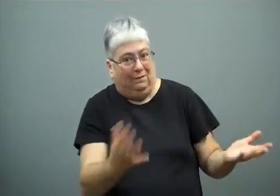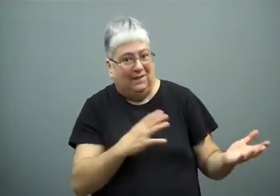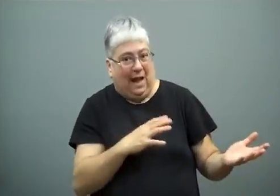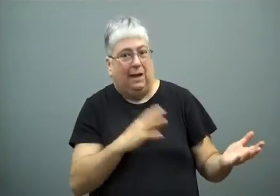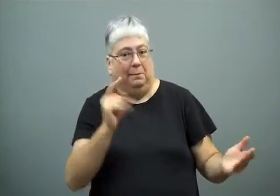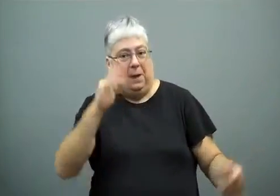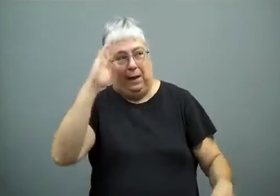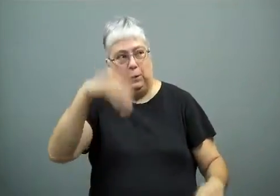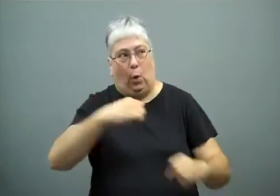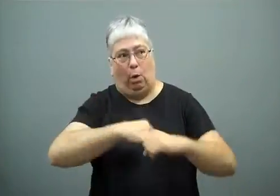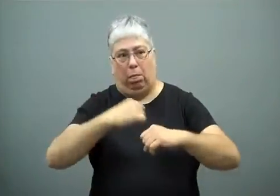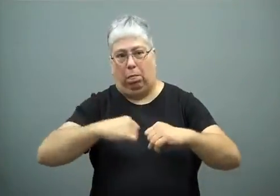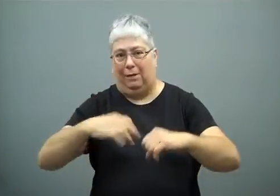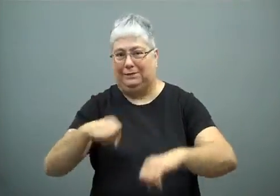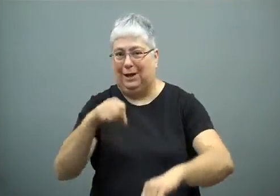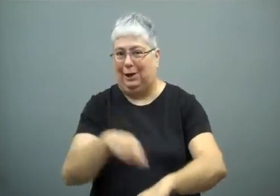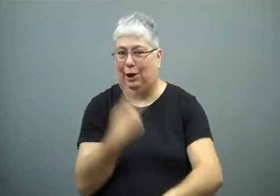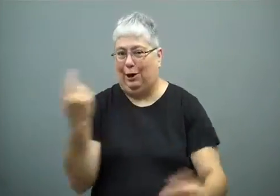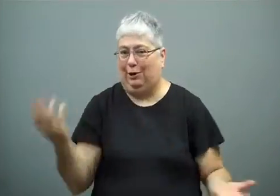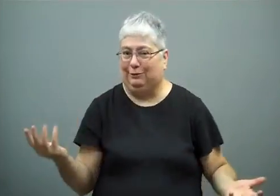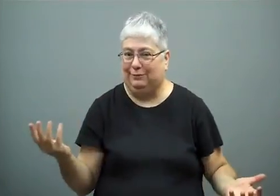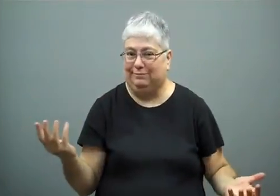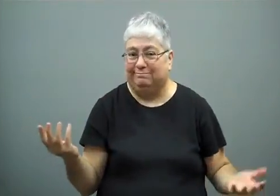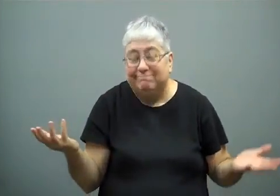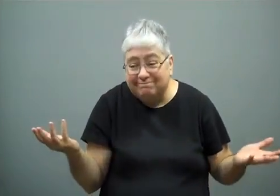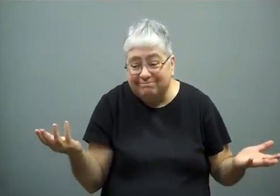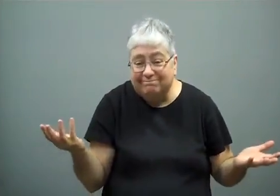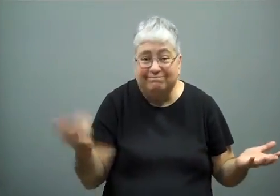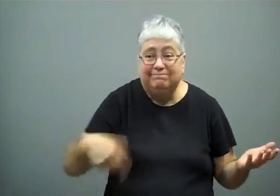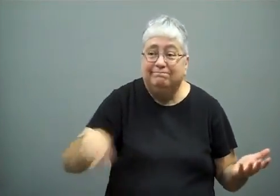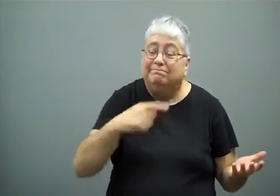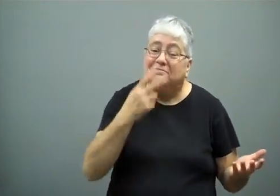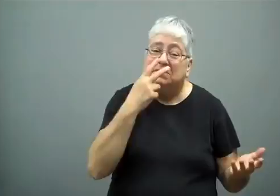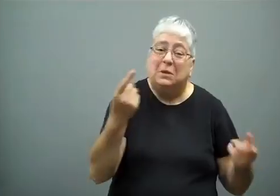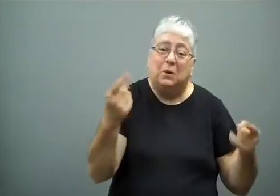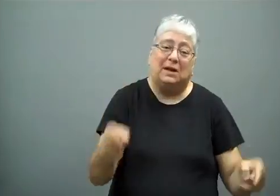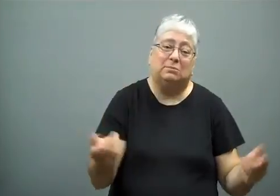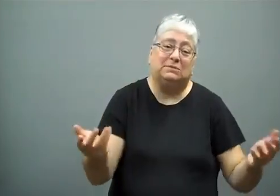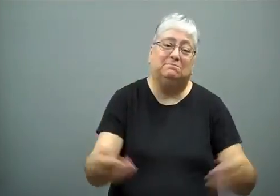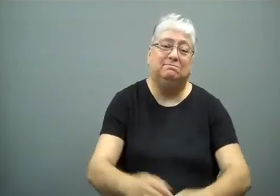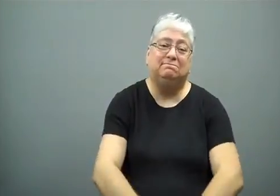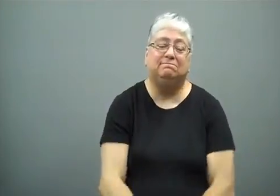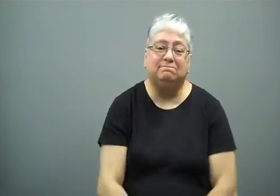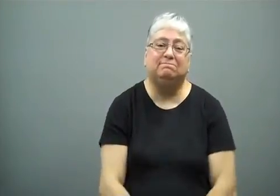but he knew it would take a long time to do. We'll have to see what happens.